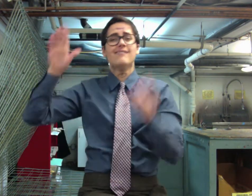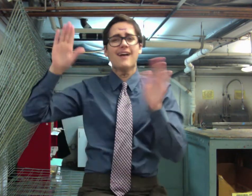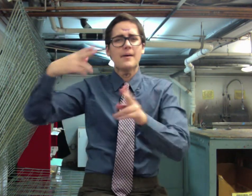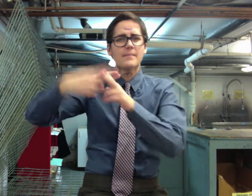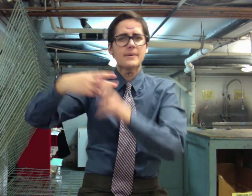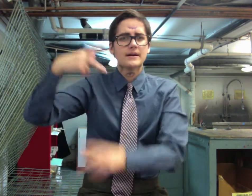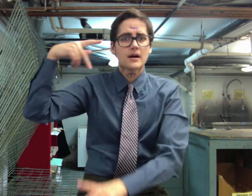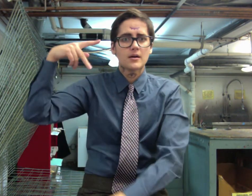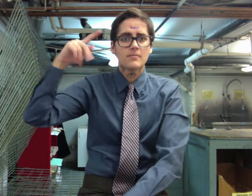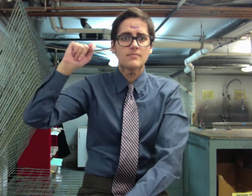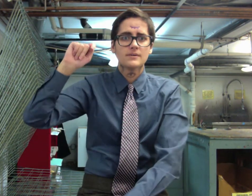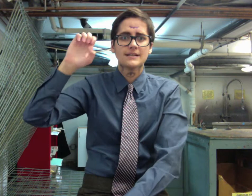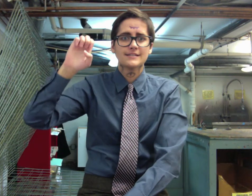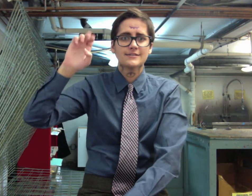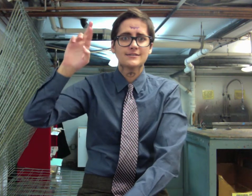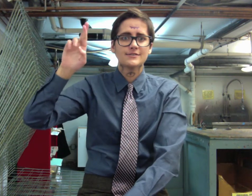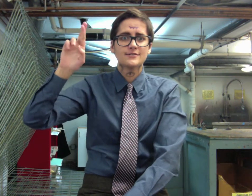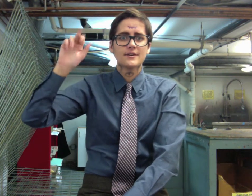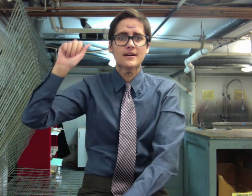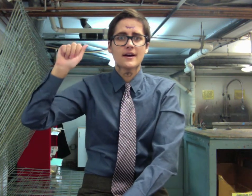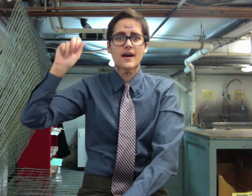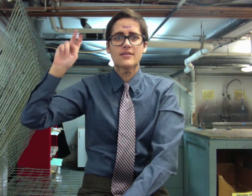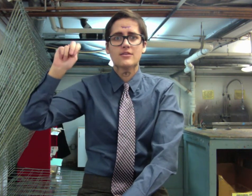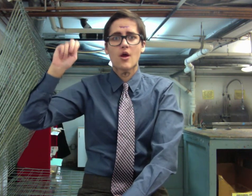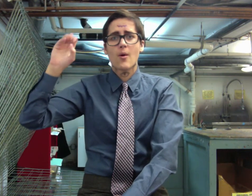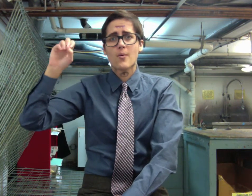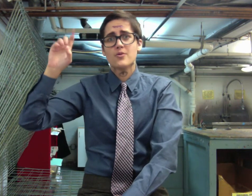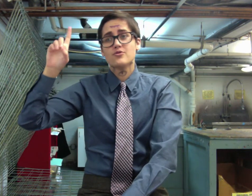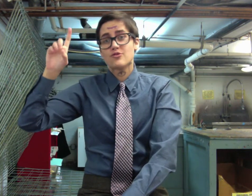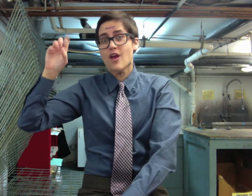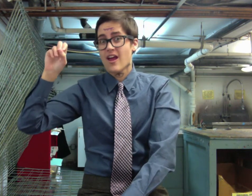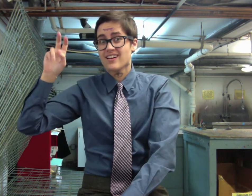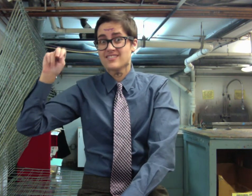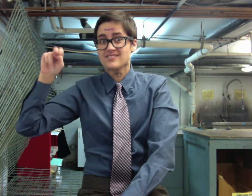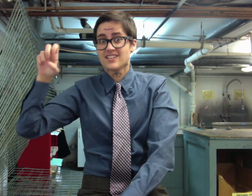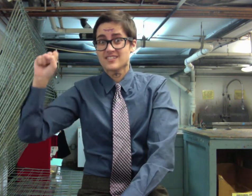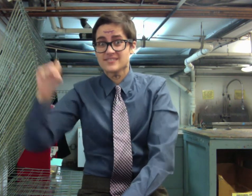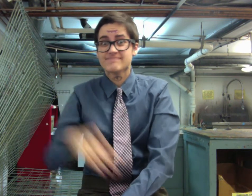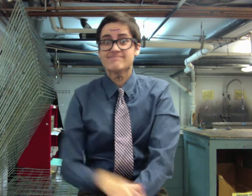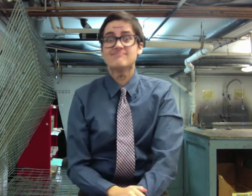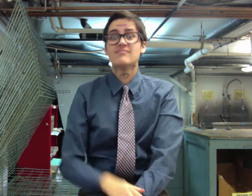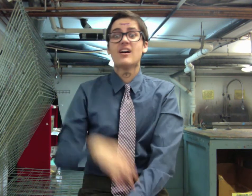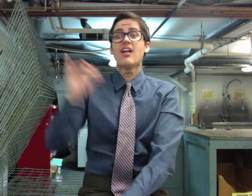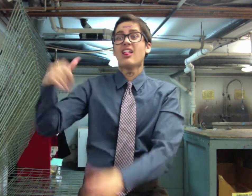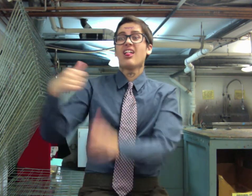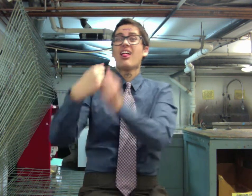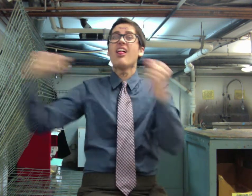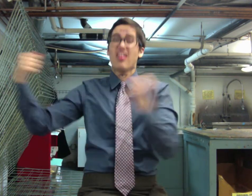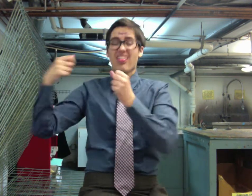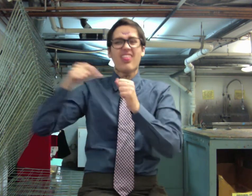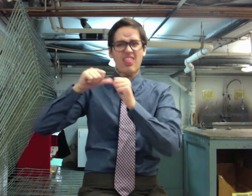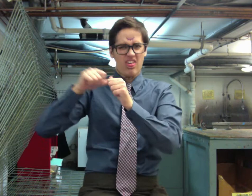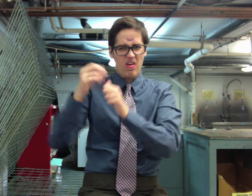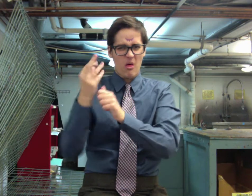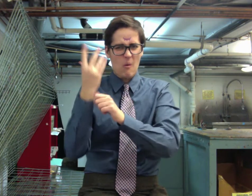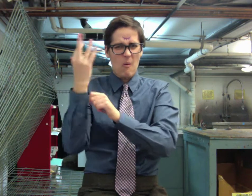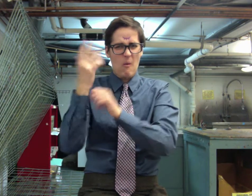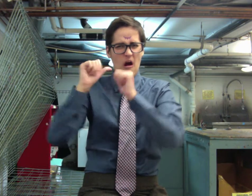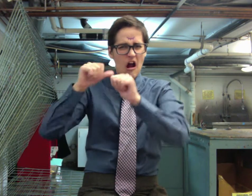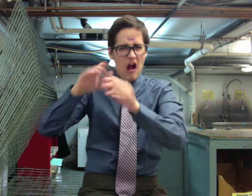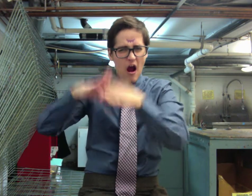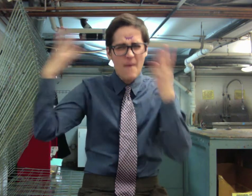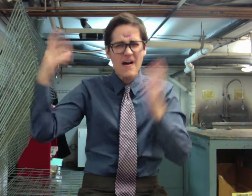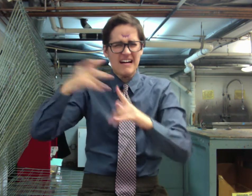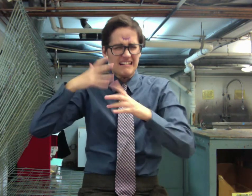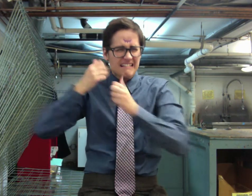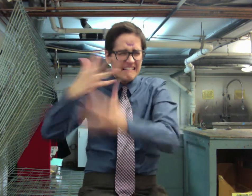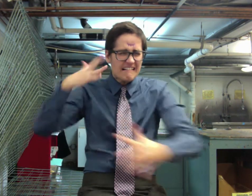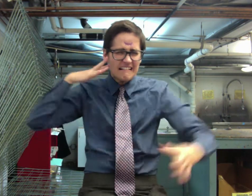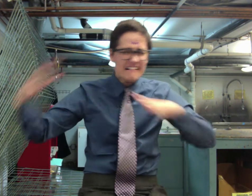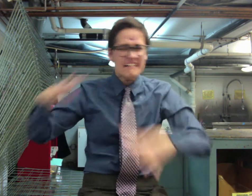The glowing portal remained open and shrieked incessantly, an unholy sound